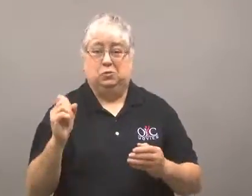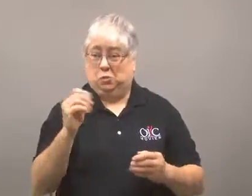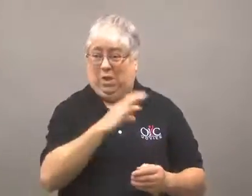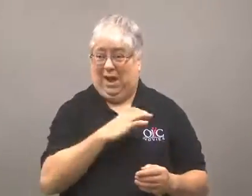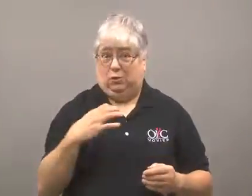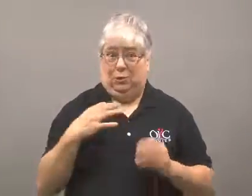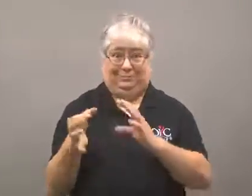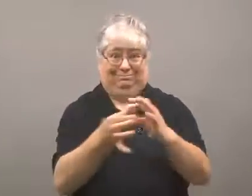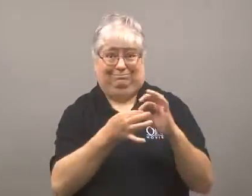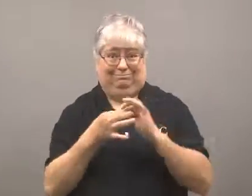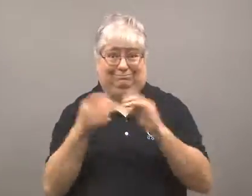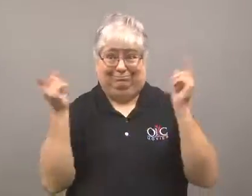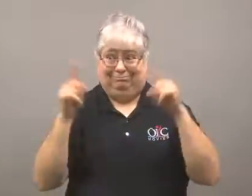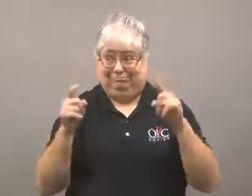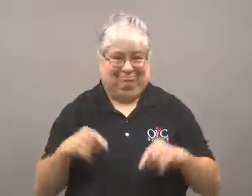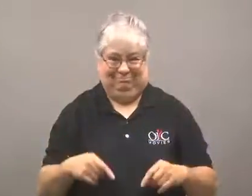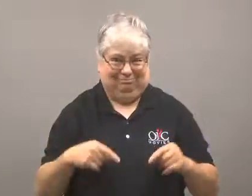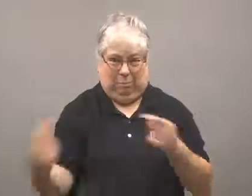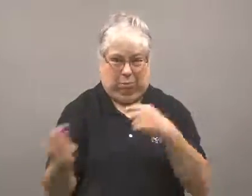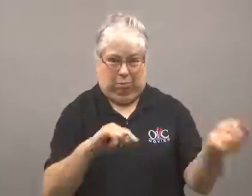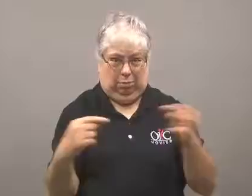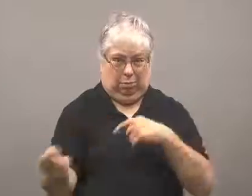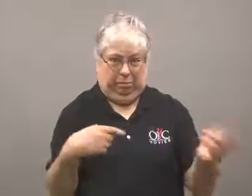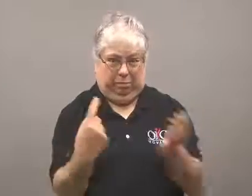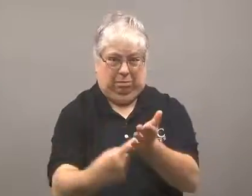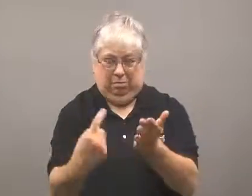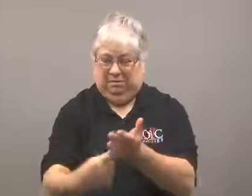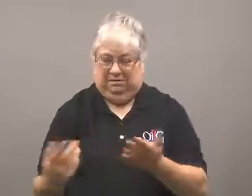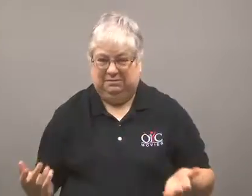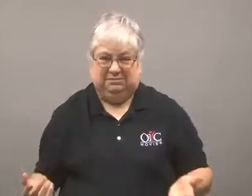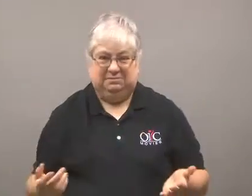So there is no agreement among members of Congress. It's hotly debated.